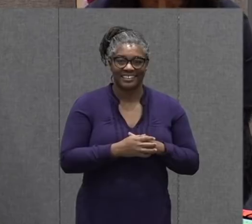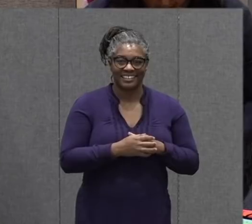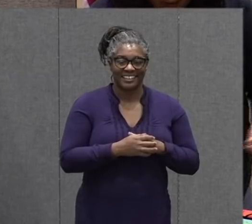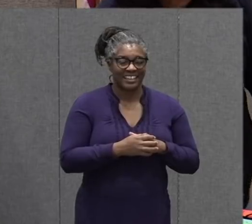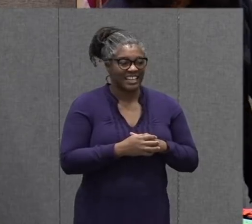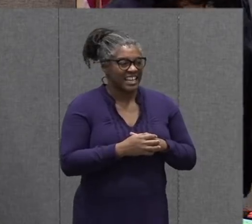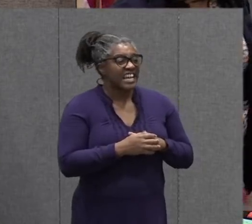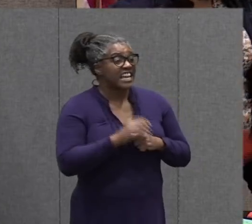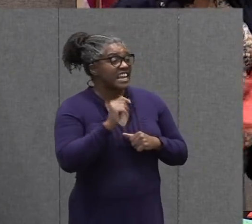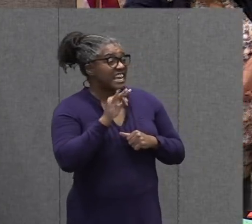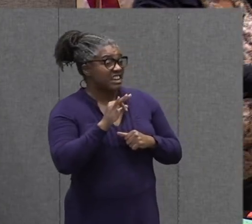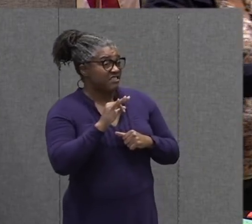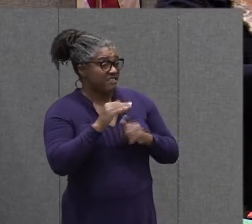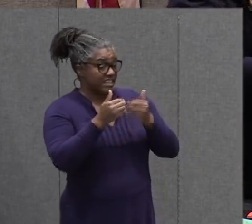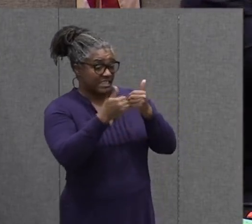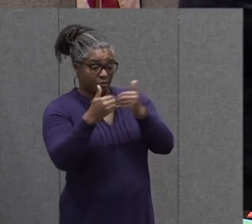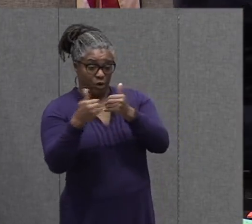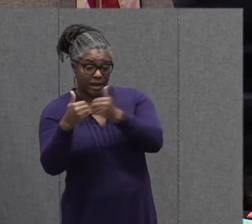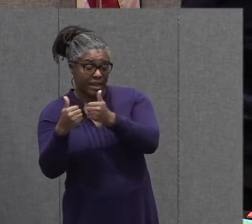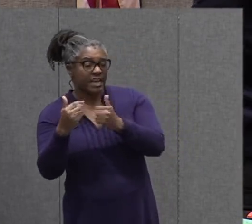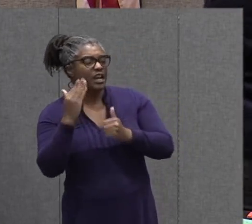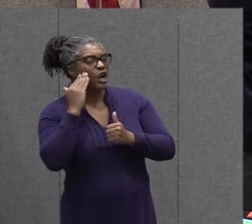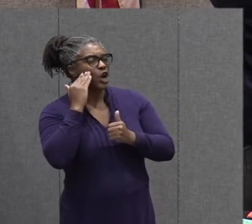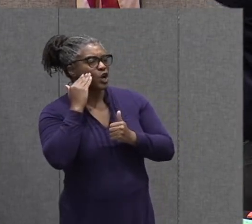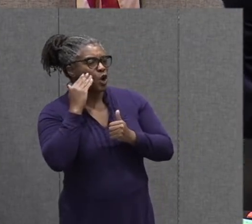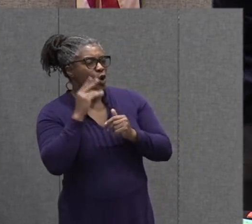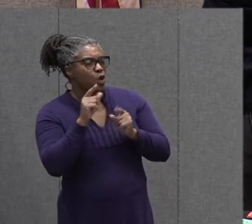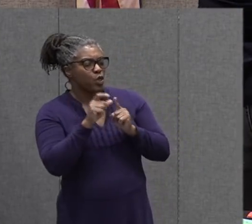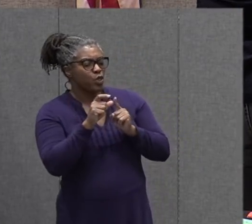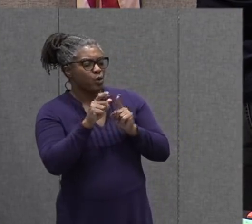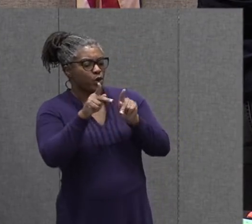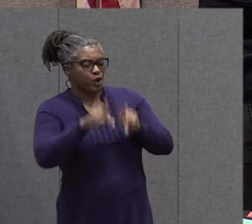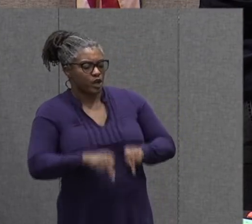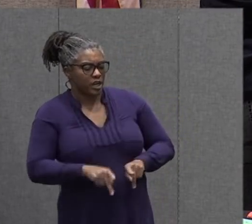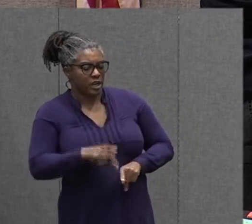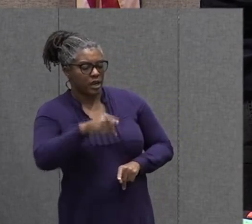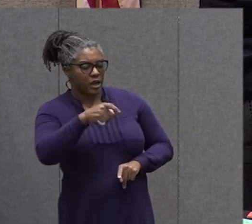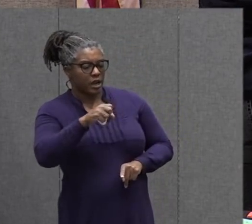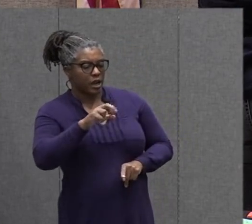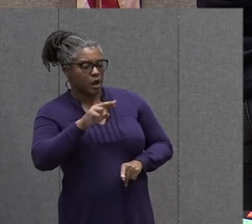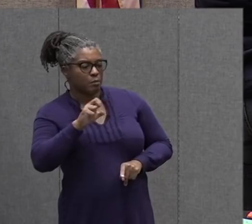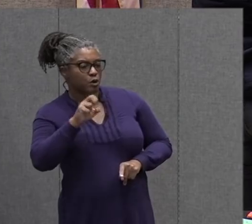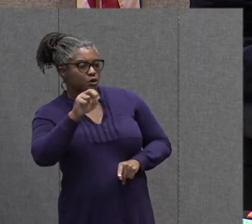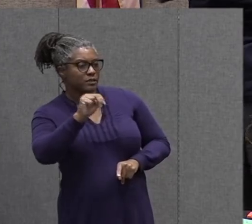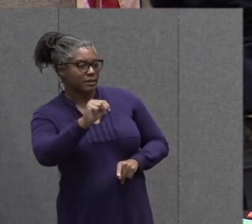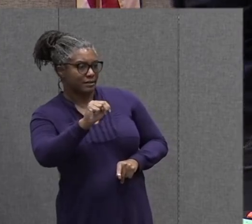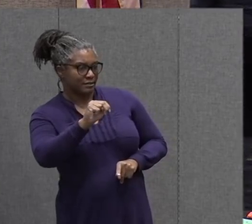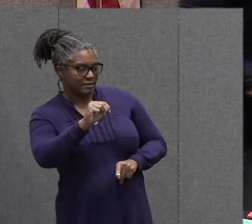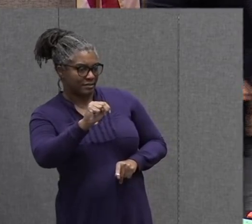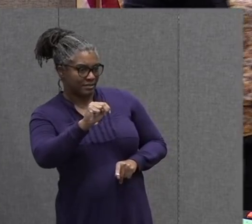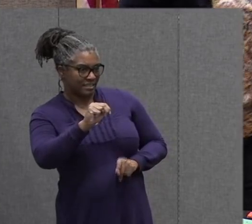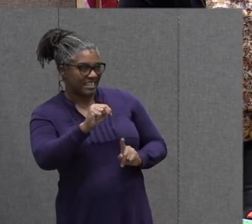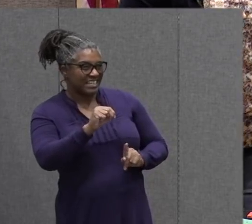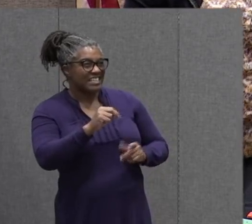So I know it has something to do with a person, or the qualities of a person .